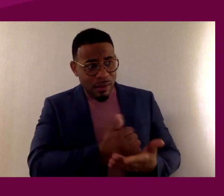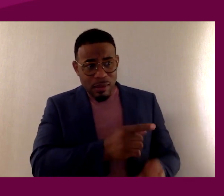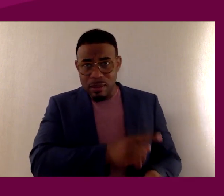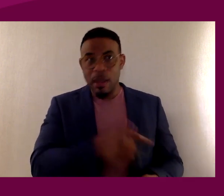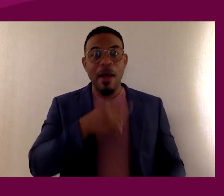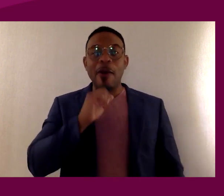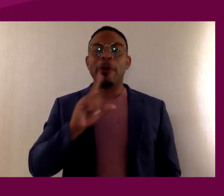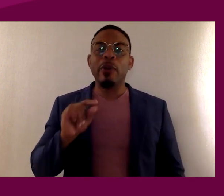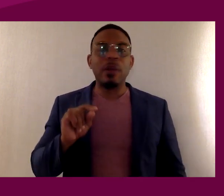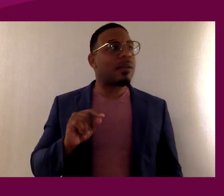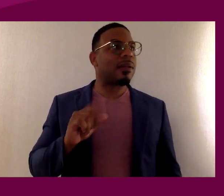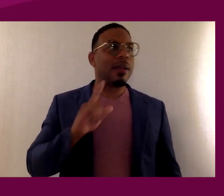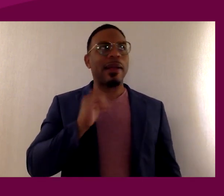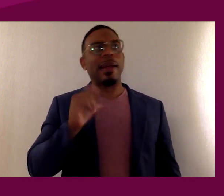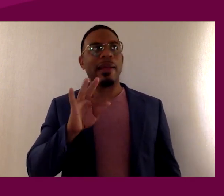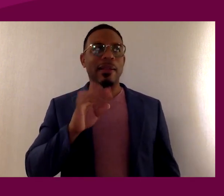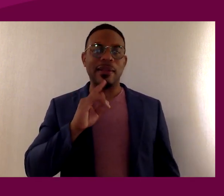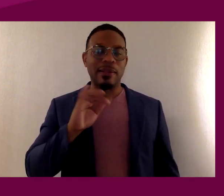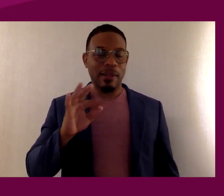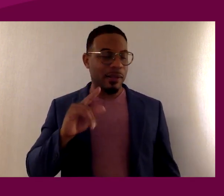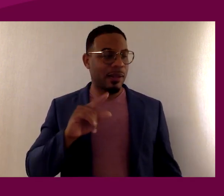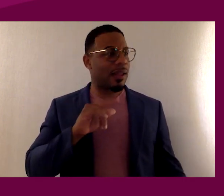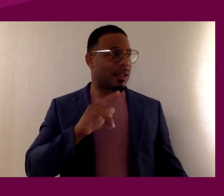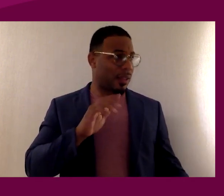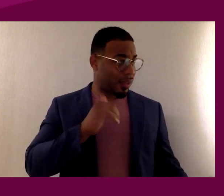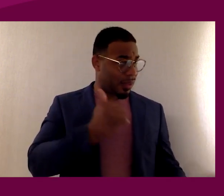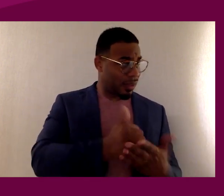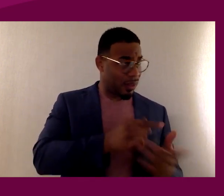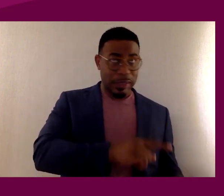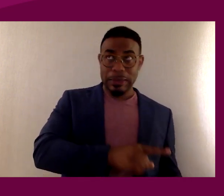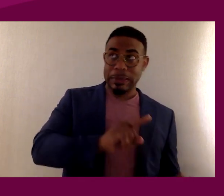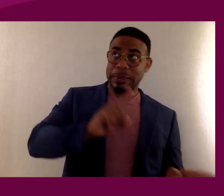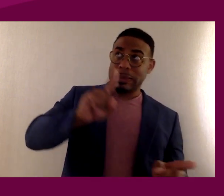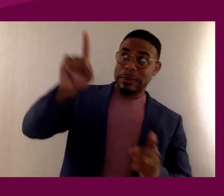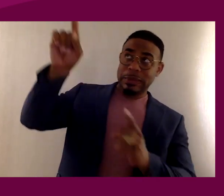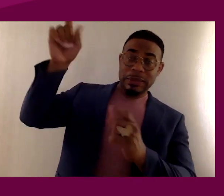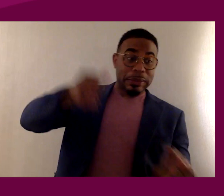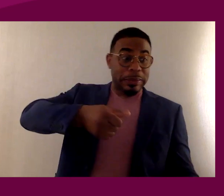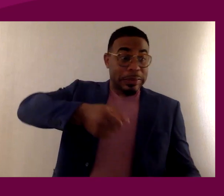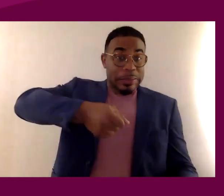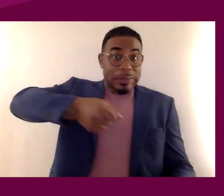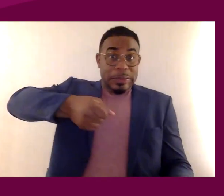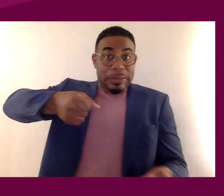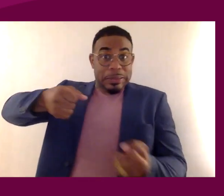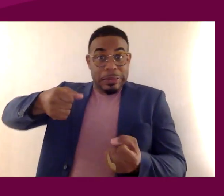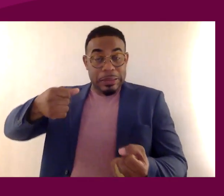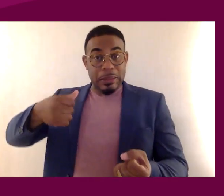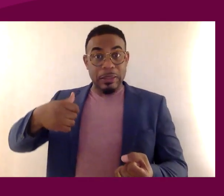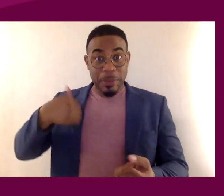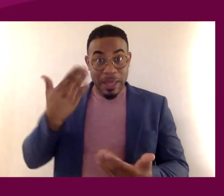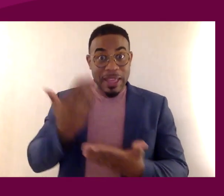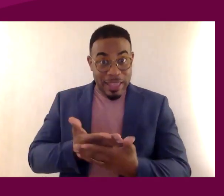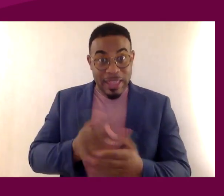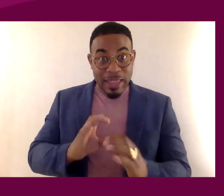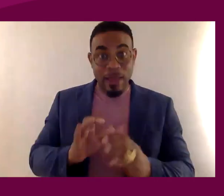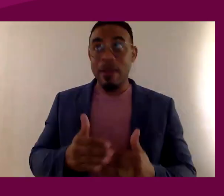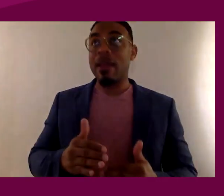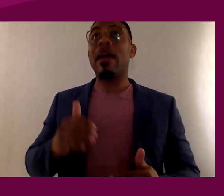ask them, when I'm 18, 19, 20 years old, will you haul me up these steps in order